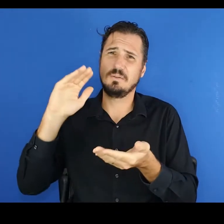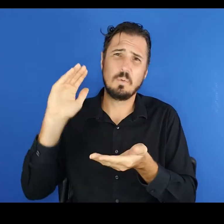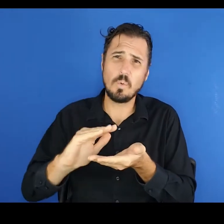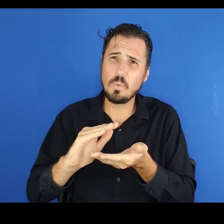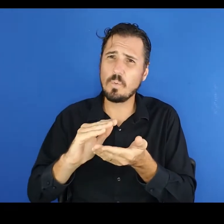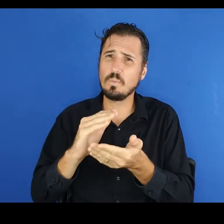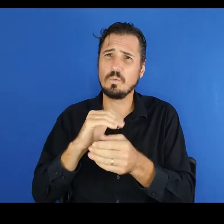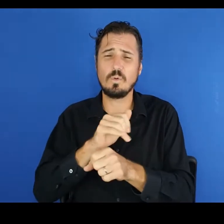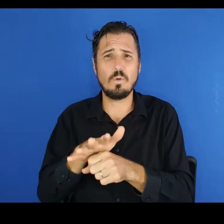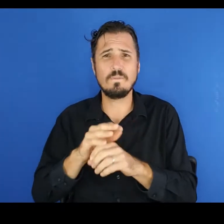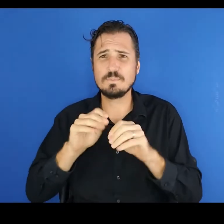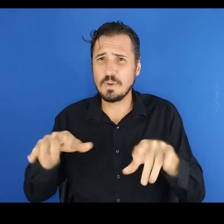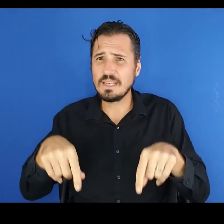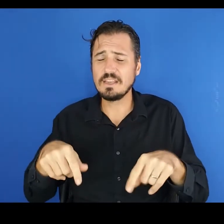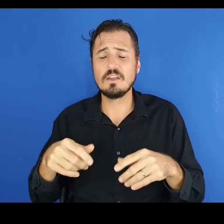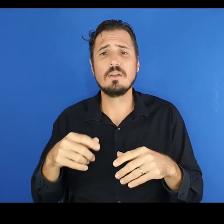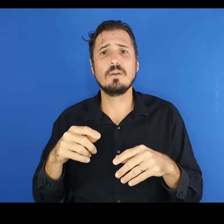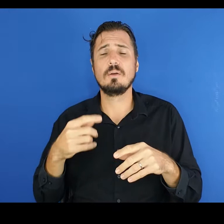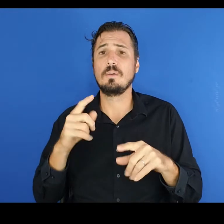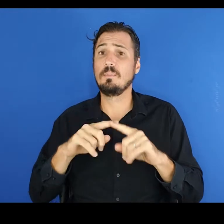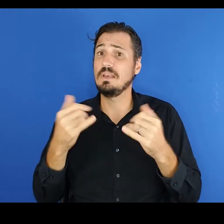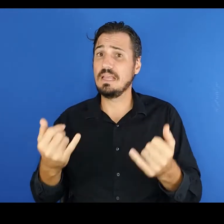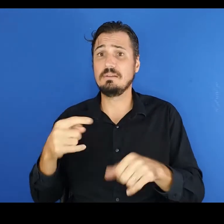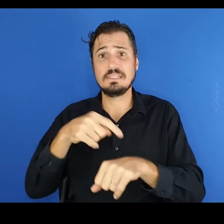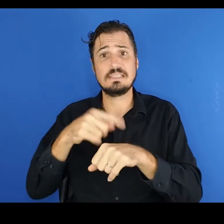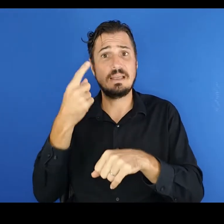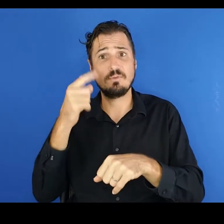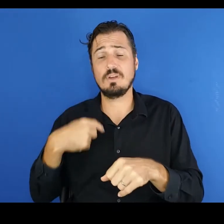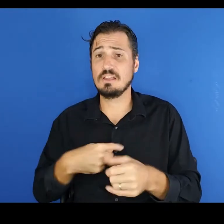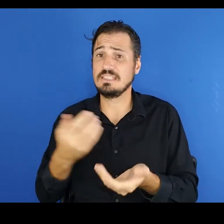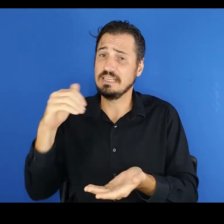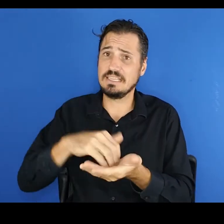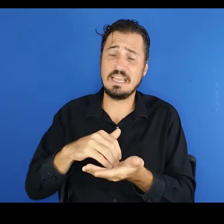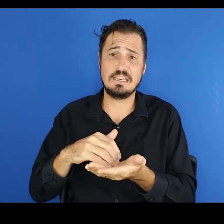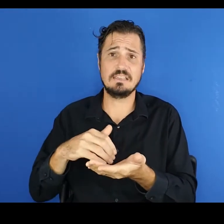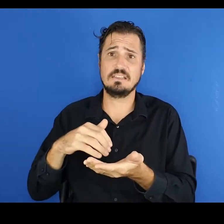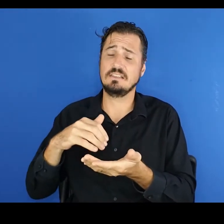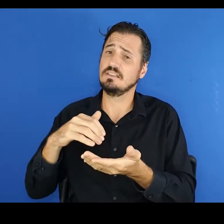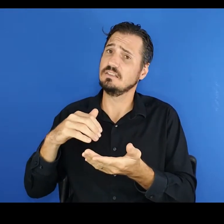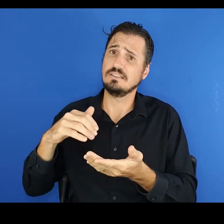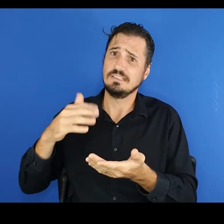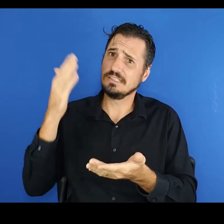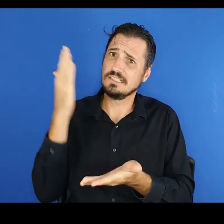together once again and smash this curve. We have done it before and we will do it again